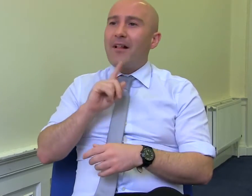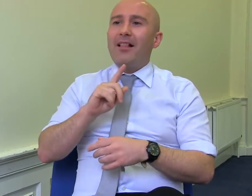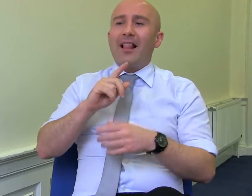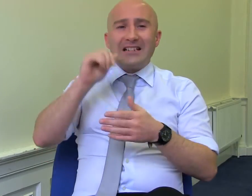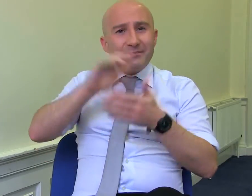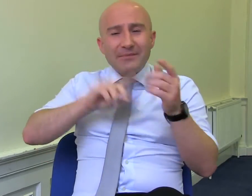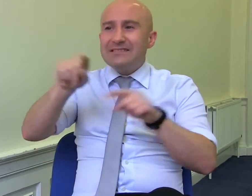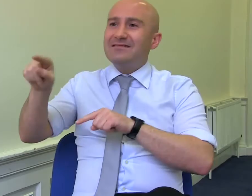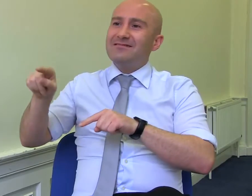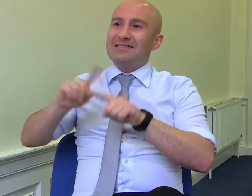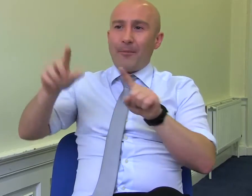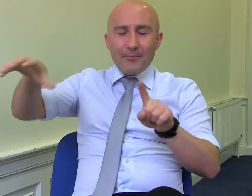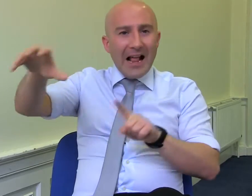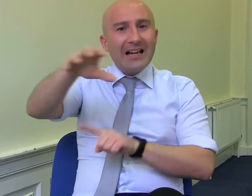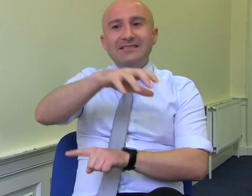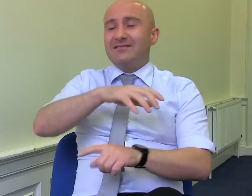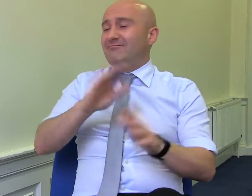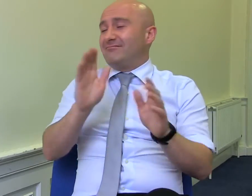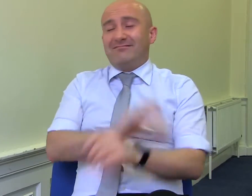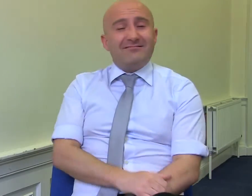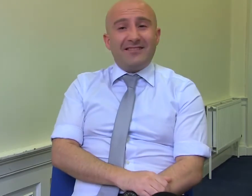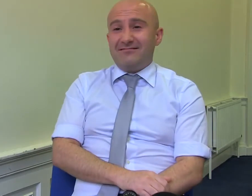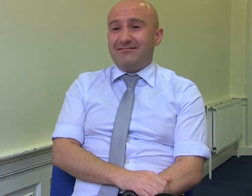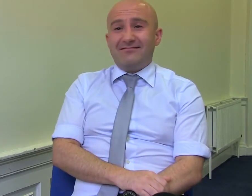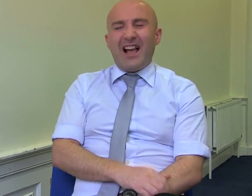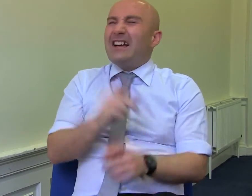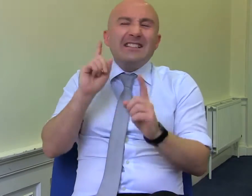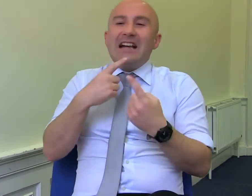the different people, the places. I’m not sure I could put my finger